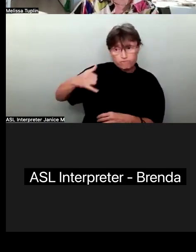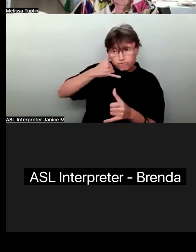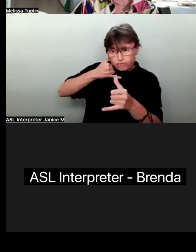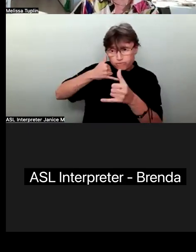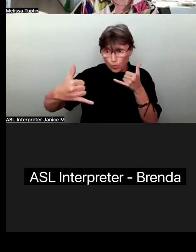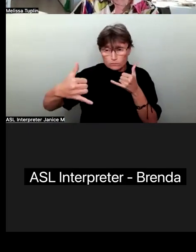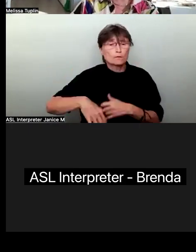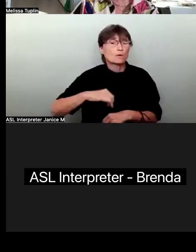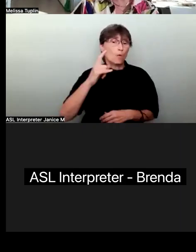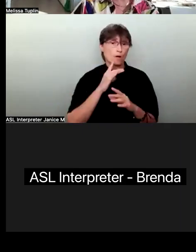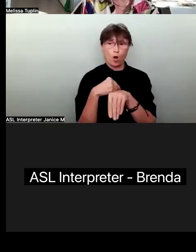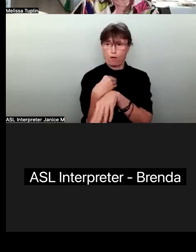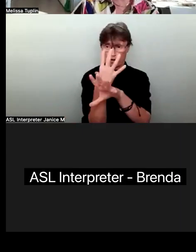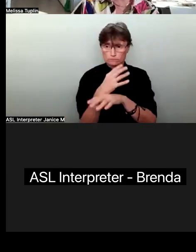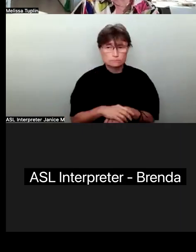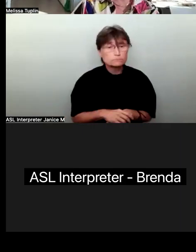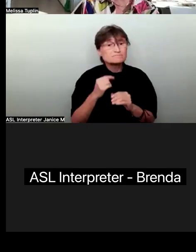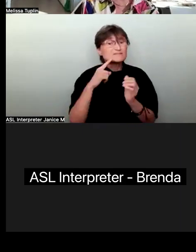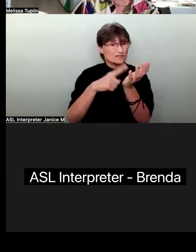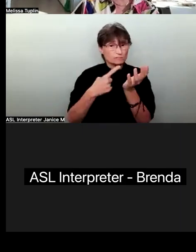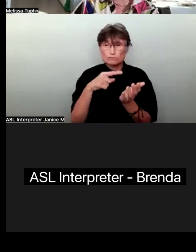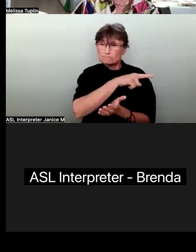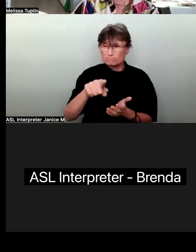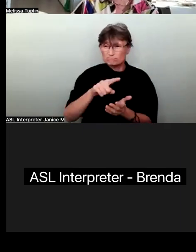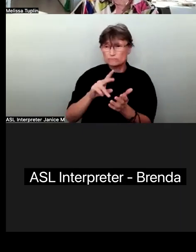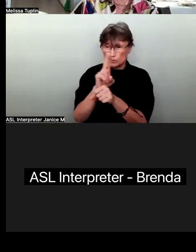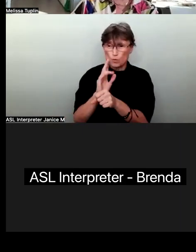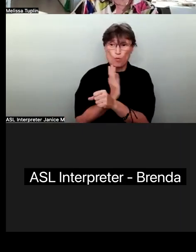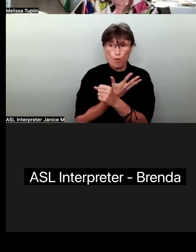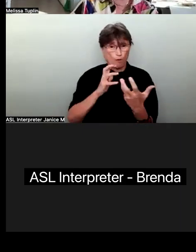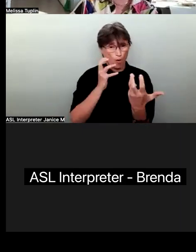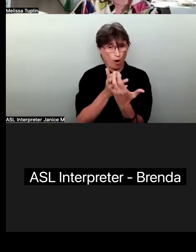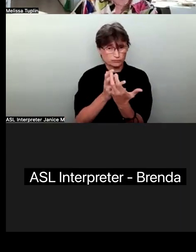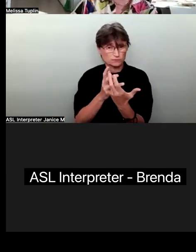even if they choose not to apply for the program. If you need help or have